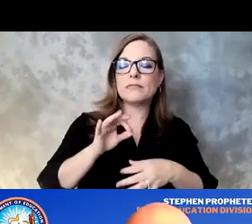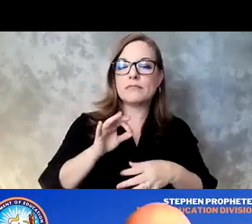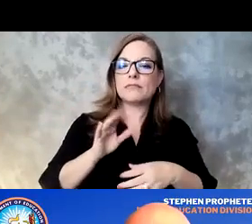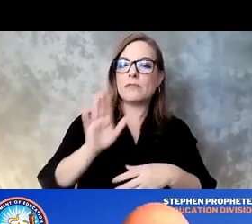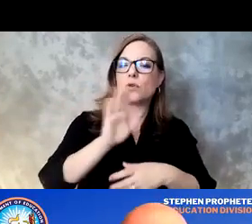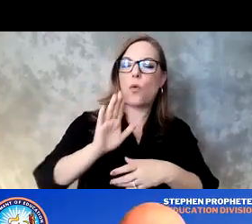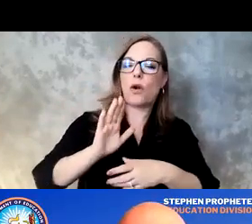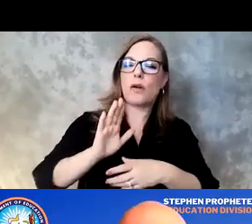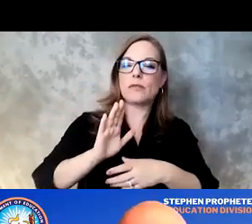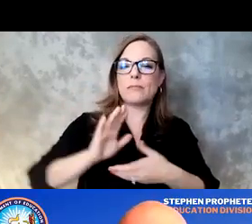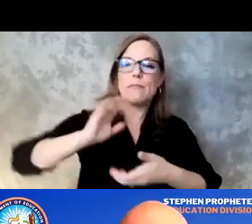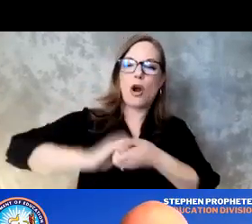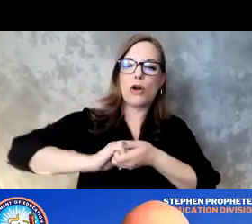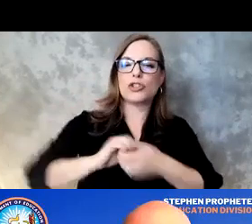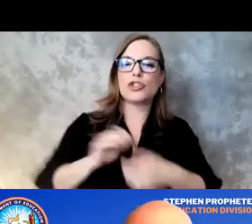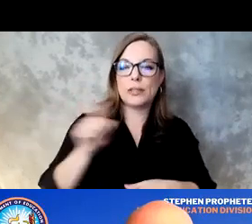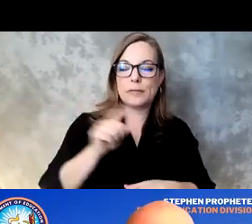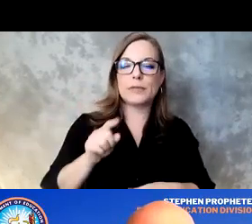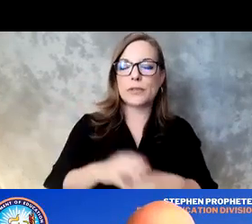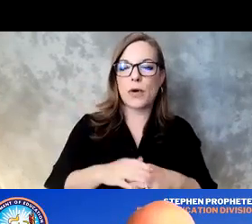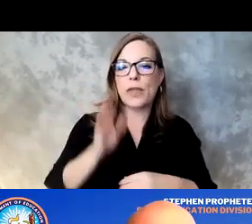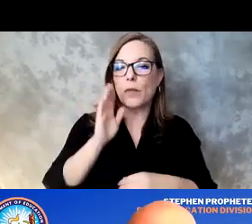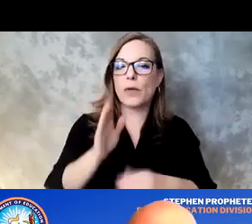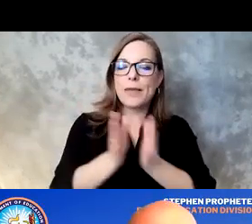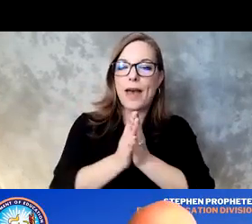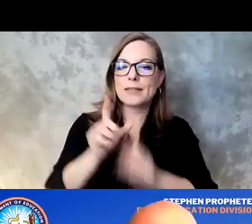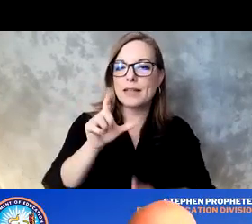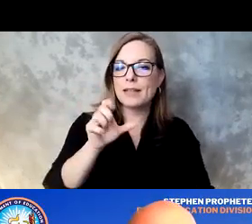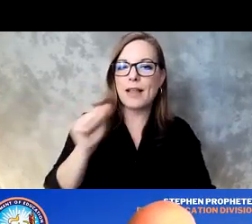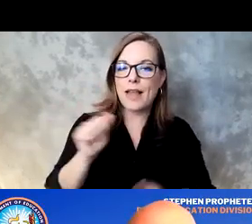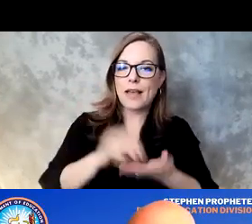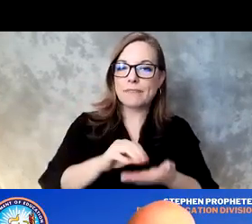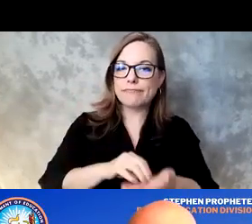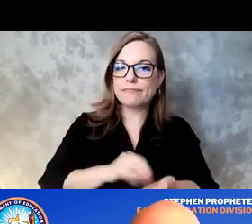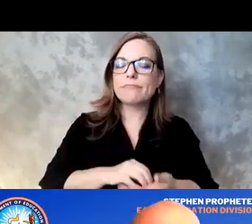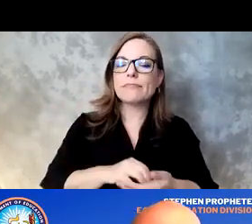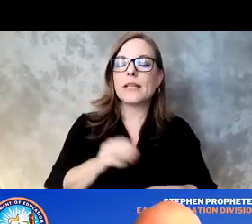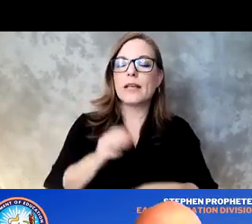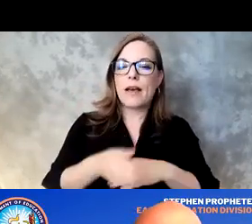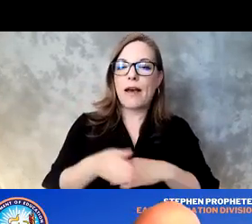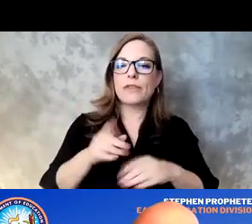CDE will be asking of LEAs and the survey that follows after the UPK Planning Template